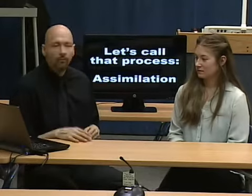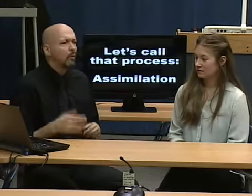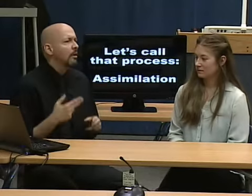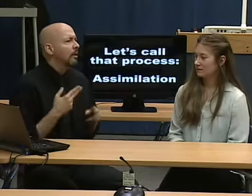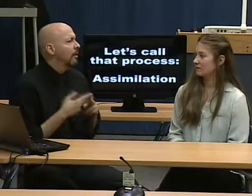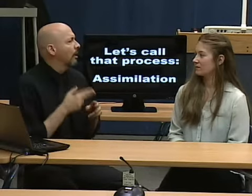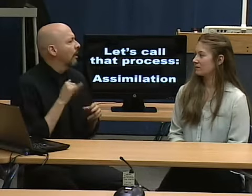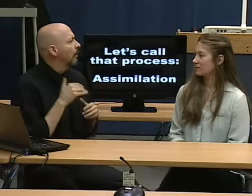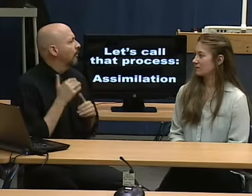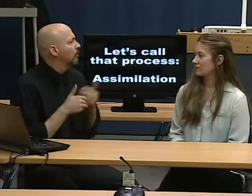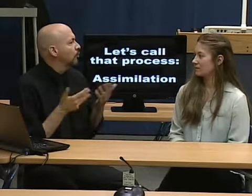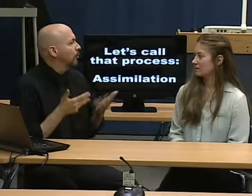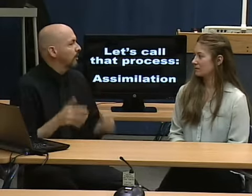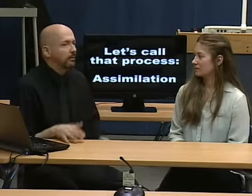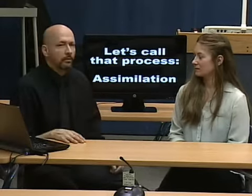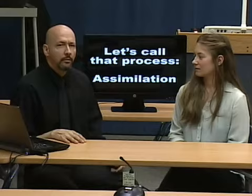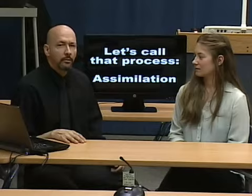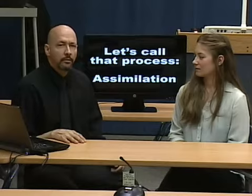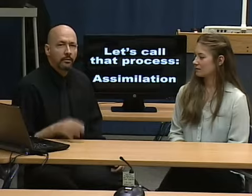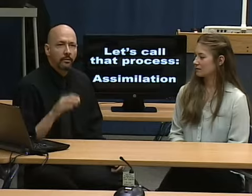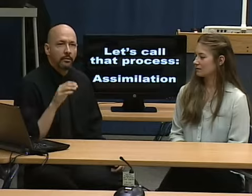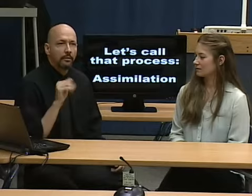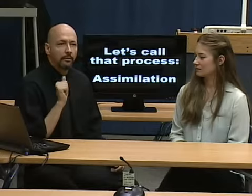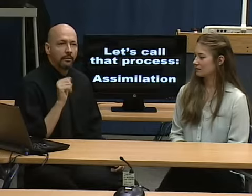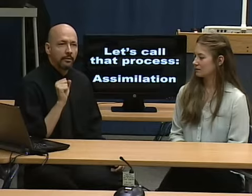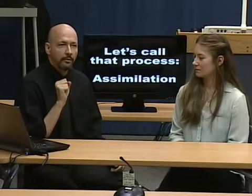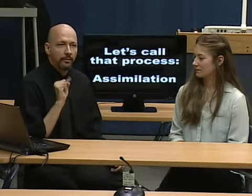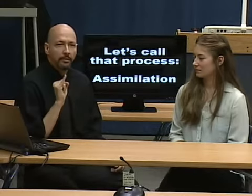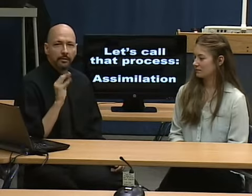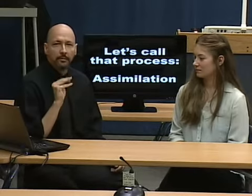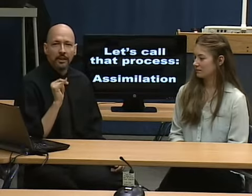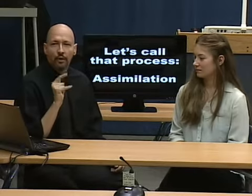That process is called what? A-S-S-I-M-I-L-A-T-I-O-N